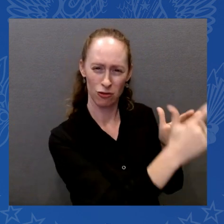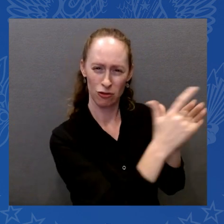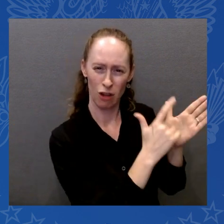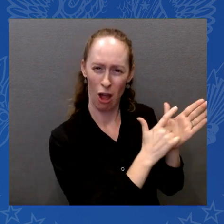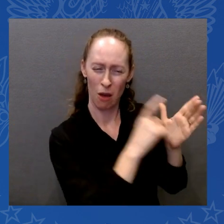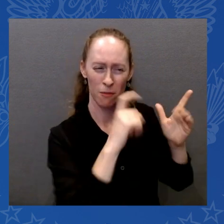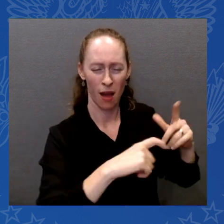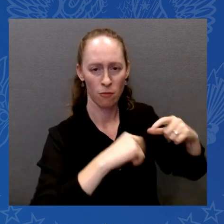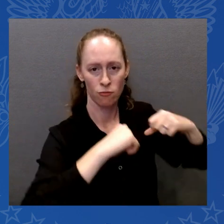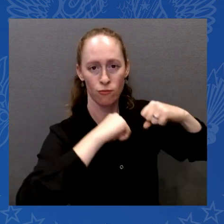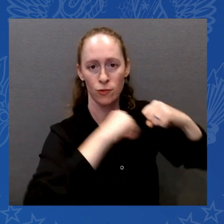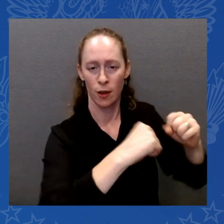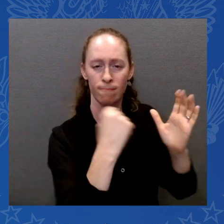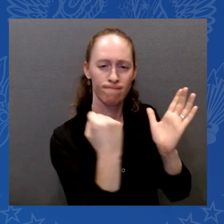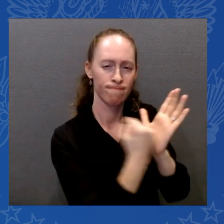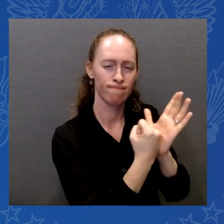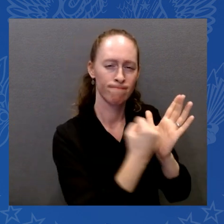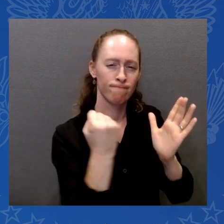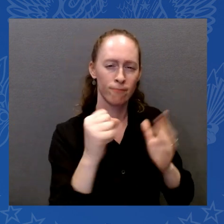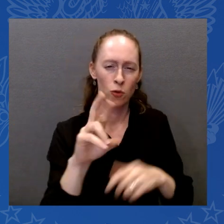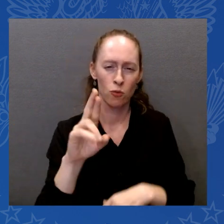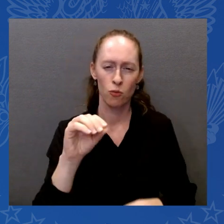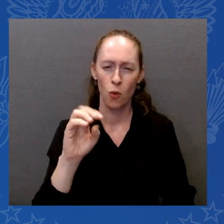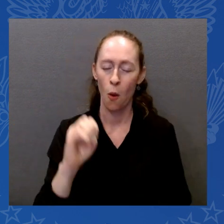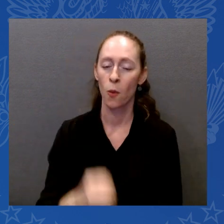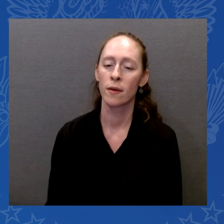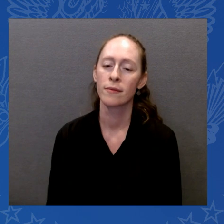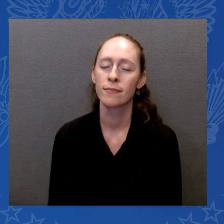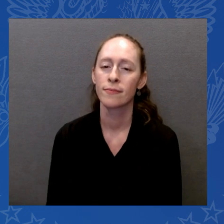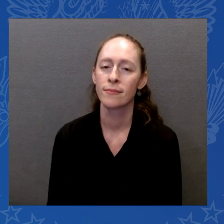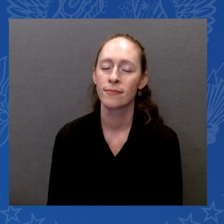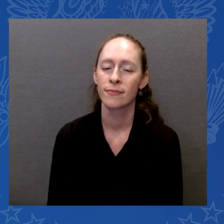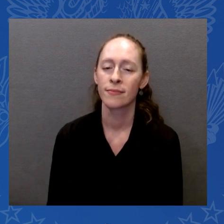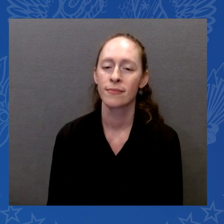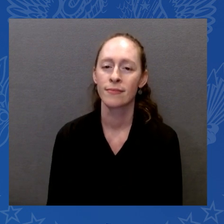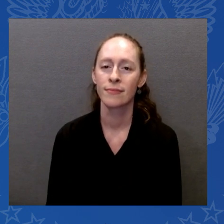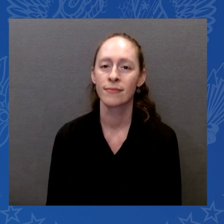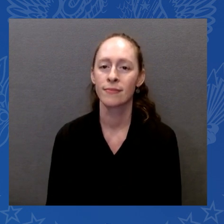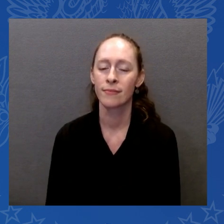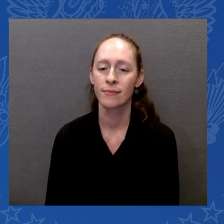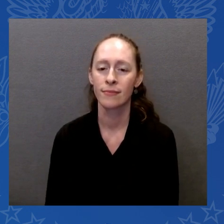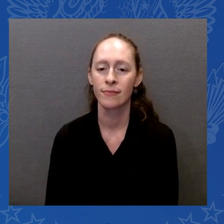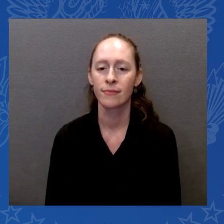we need to pass such a national law. And so we need the American people